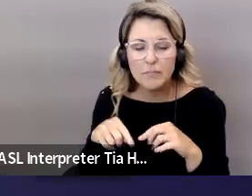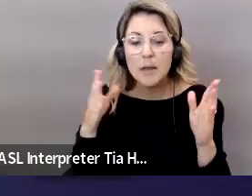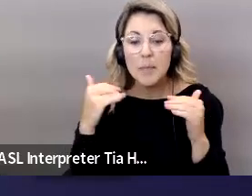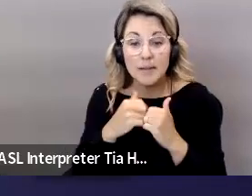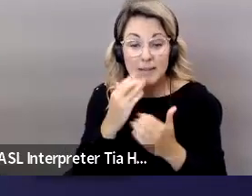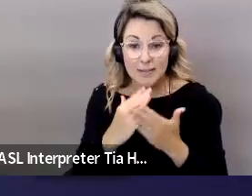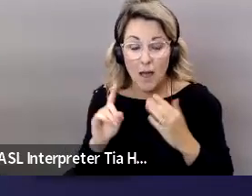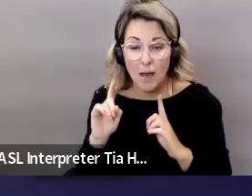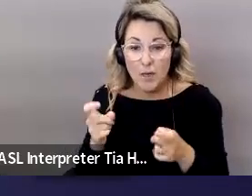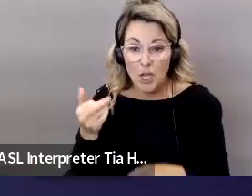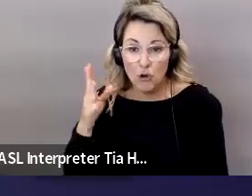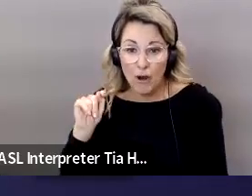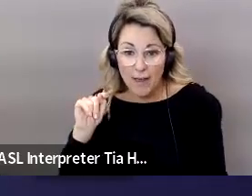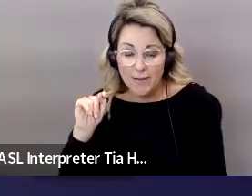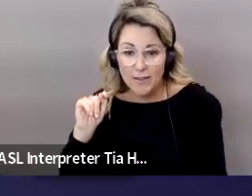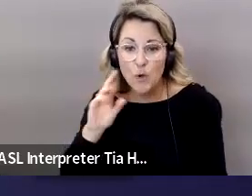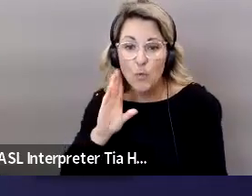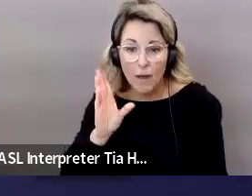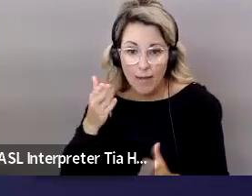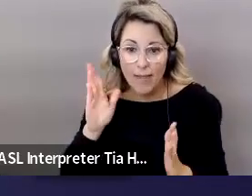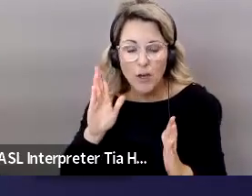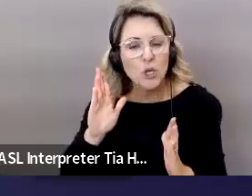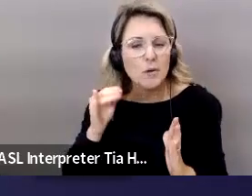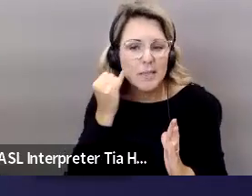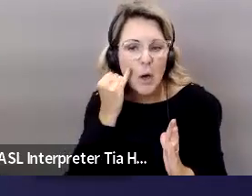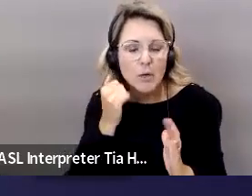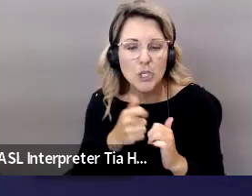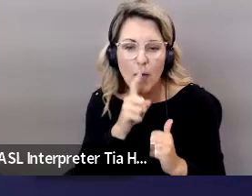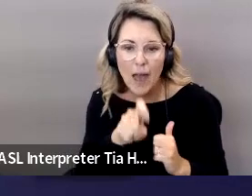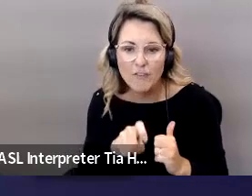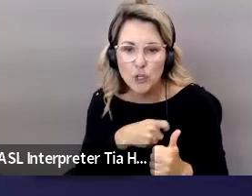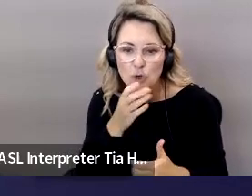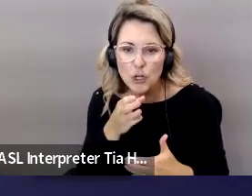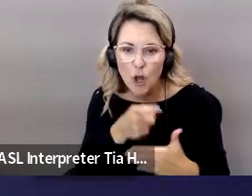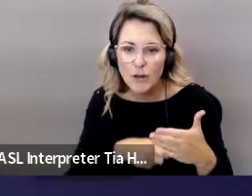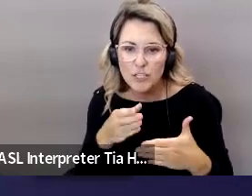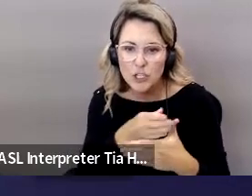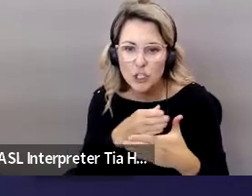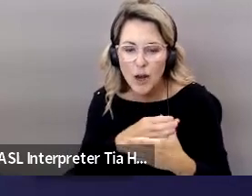let's say we're working on a project and they say you can you have to cost share 5% of the budget.